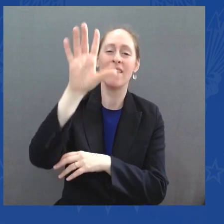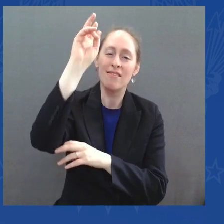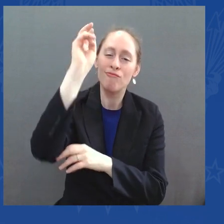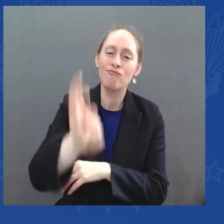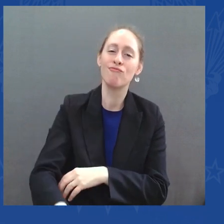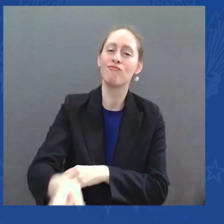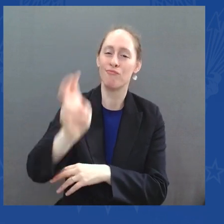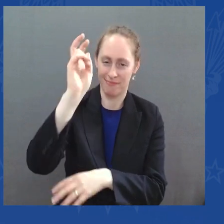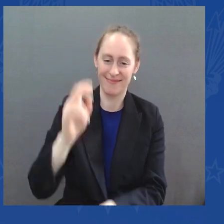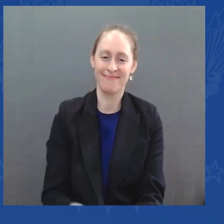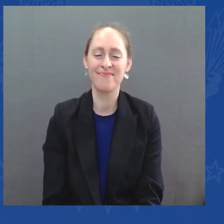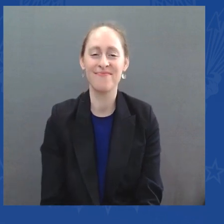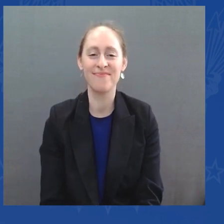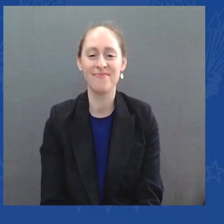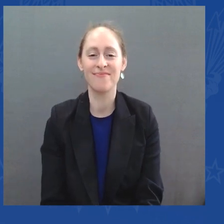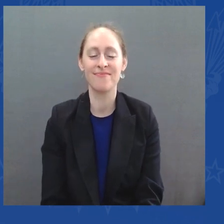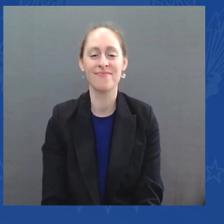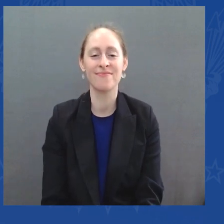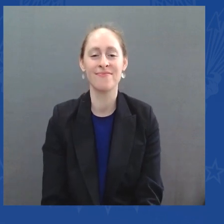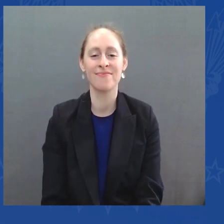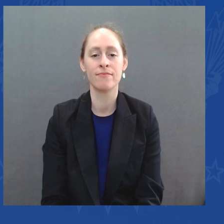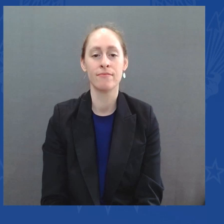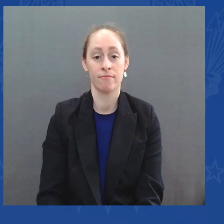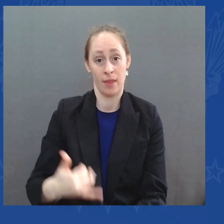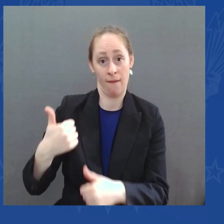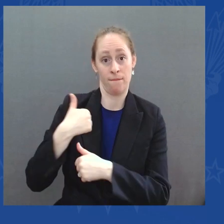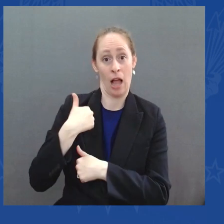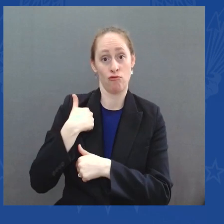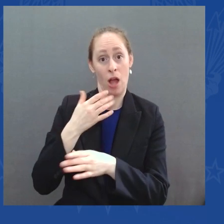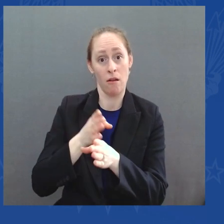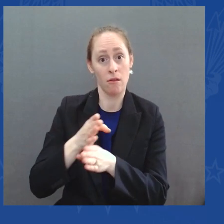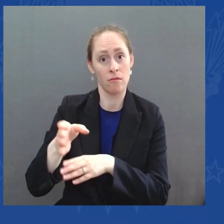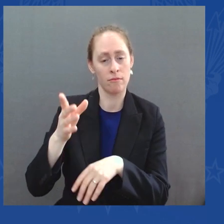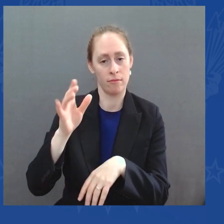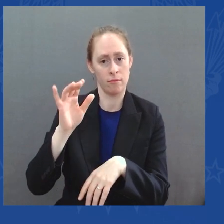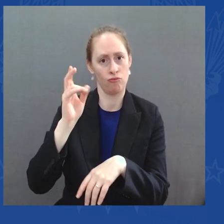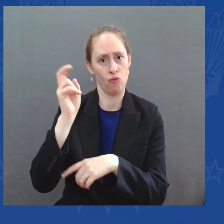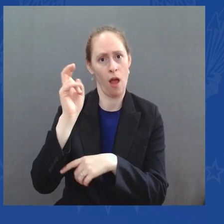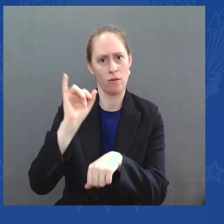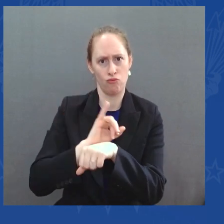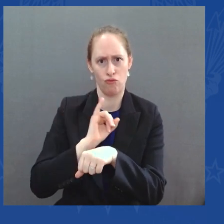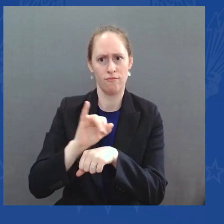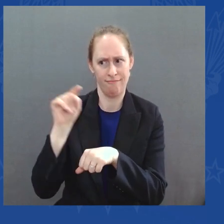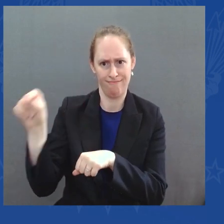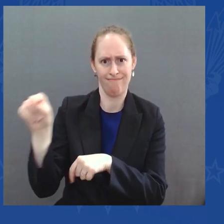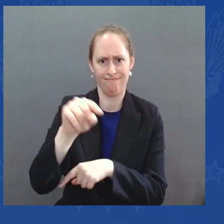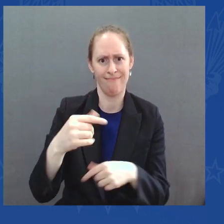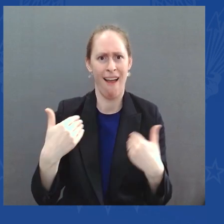because for my family it was built and survived on in that industry,